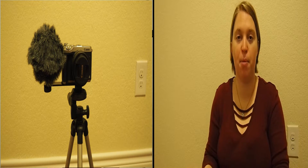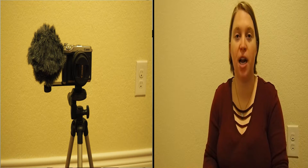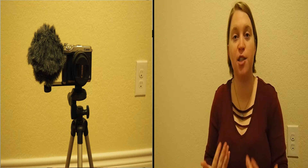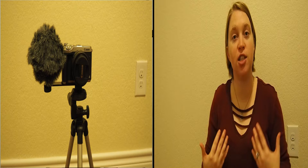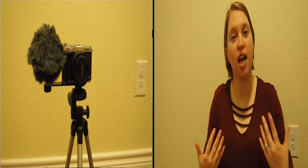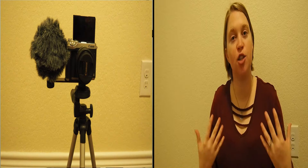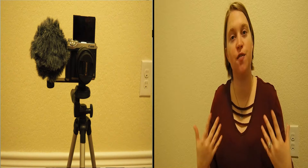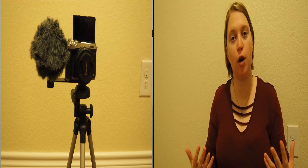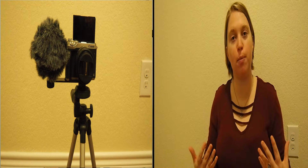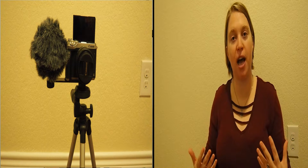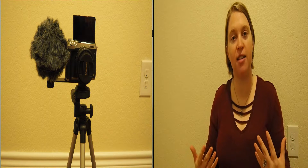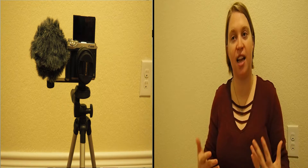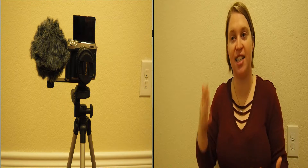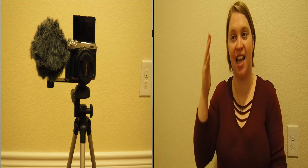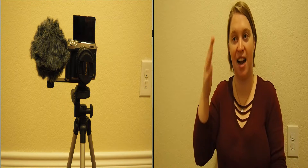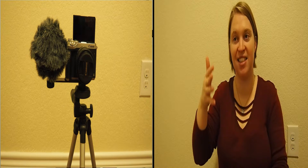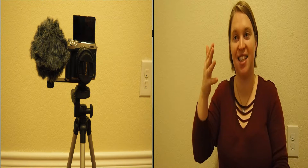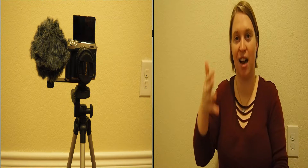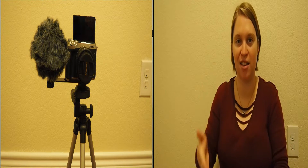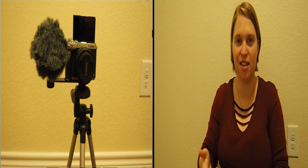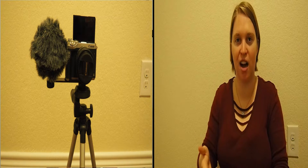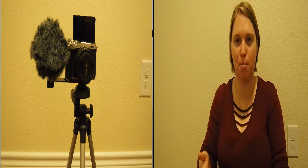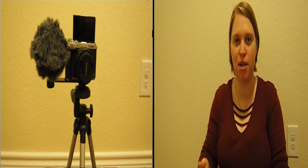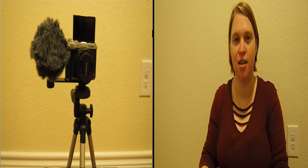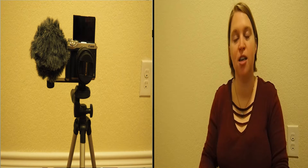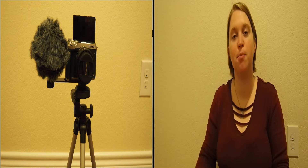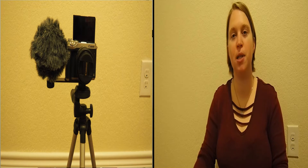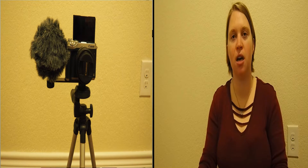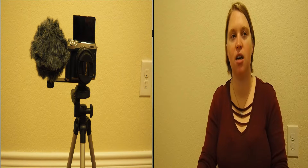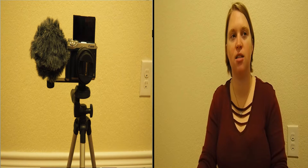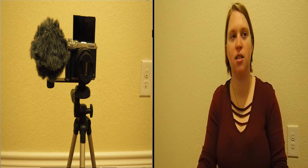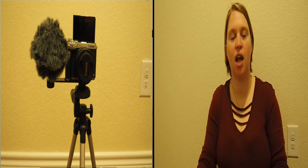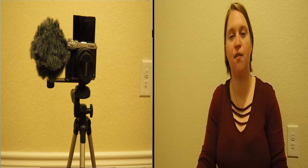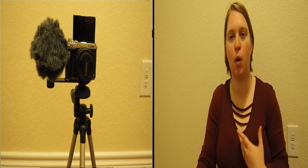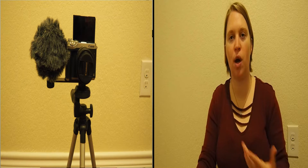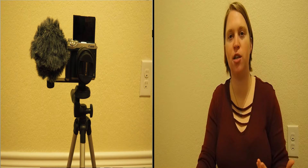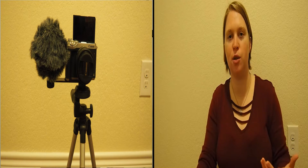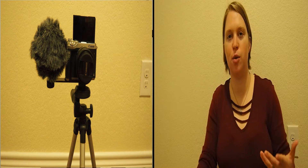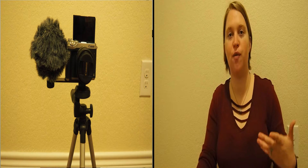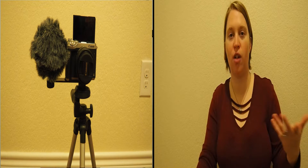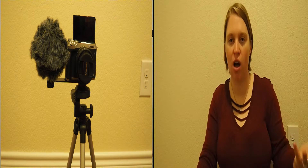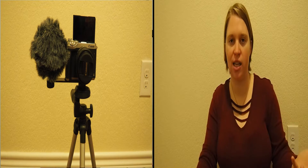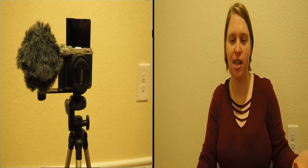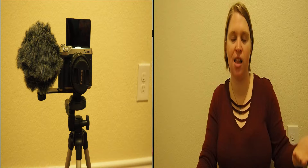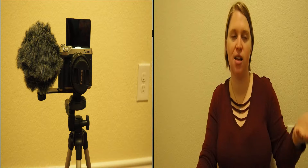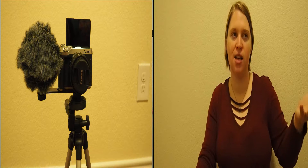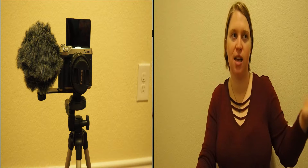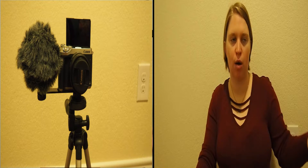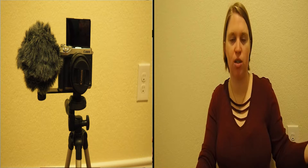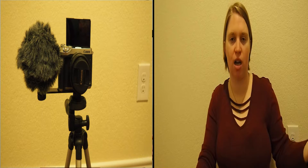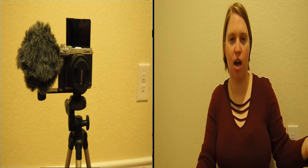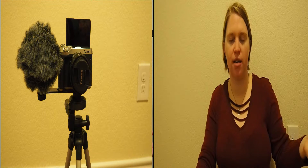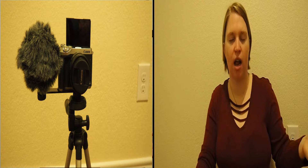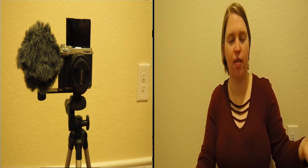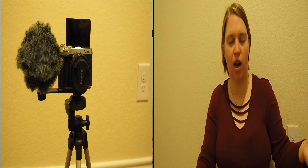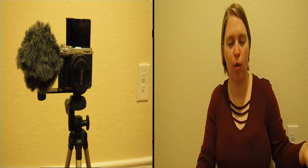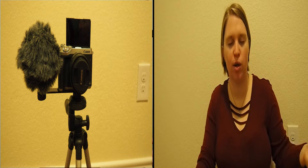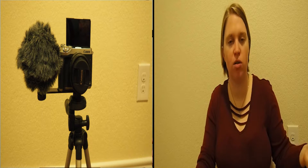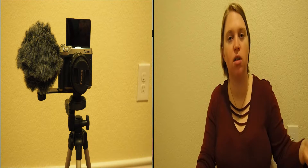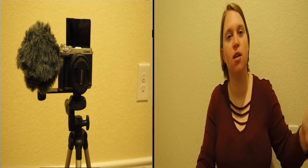but I just feel bad that it cannot sit on top because if I want to do vlogging outside, not that I will,